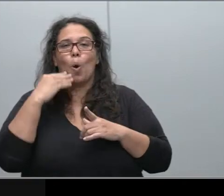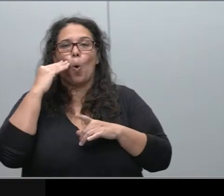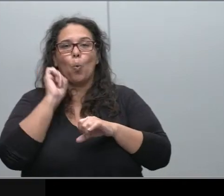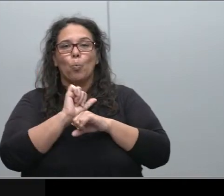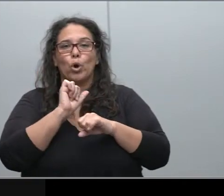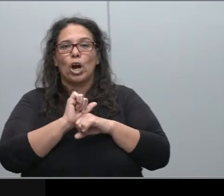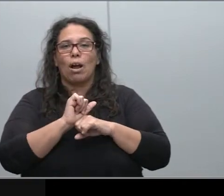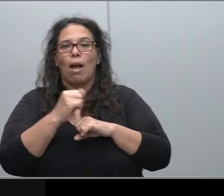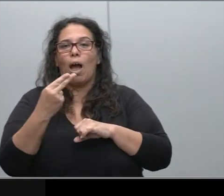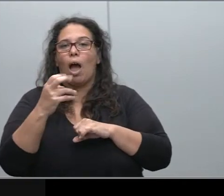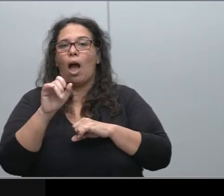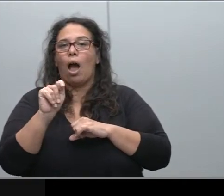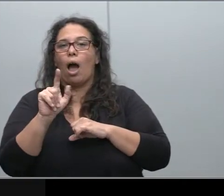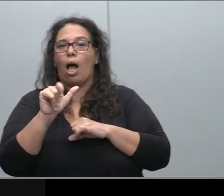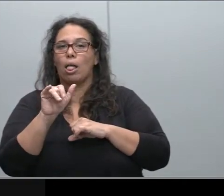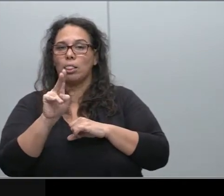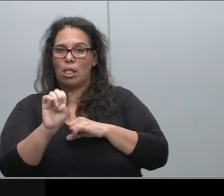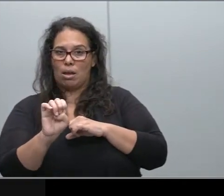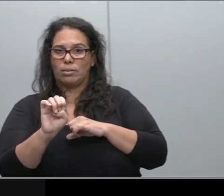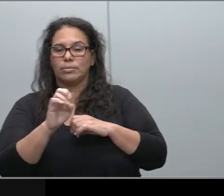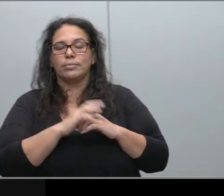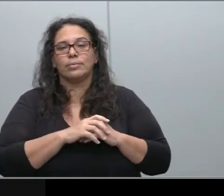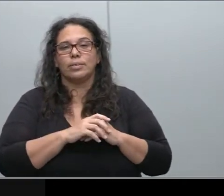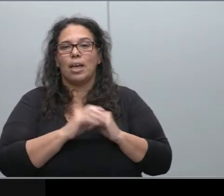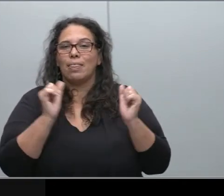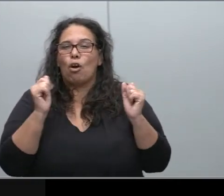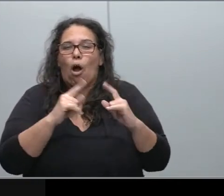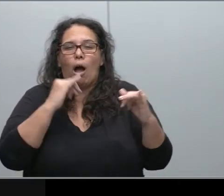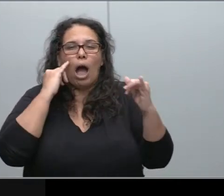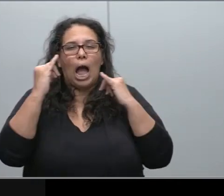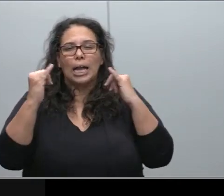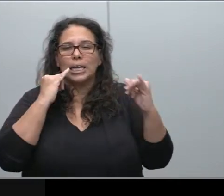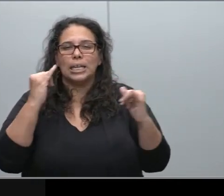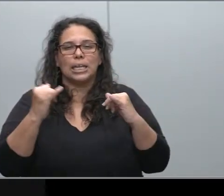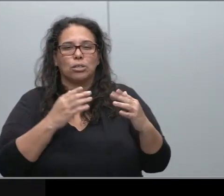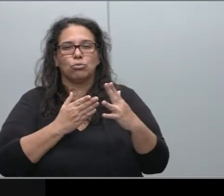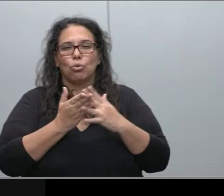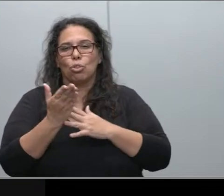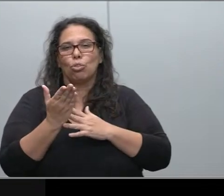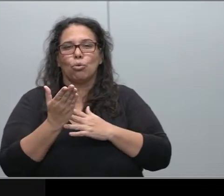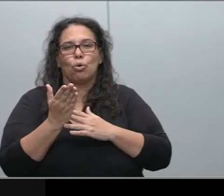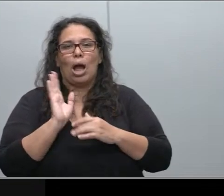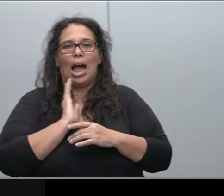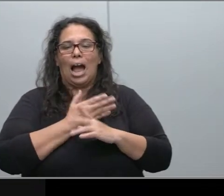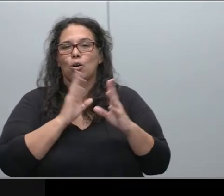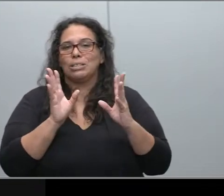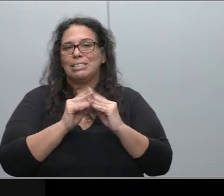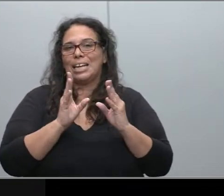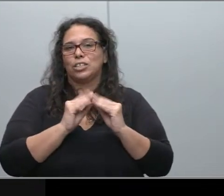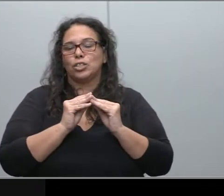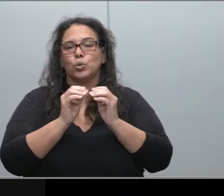our staff members, some are pouring from an empty cup. We wanna make sure that they're well. Because if they're not well, then we know